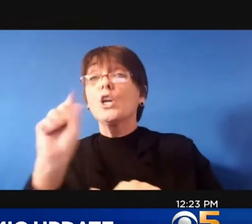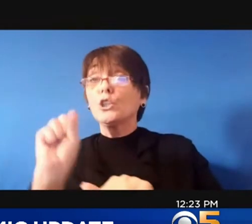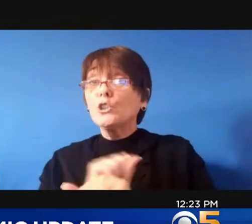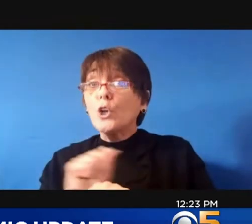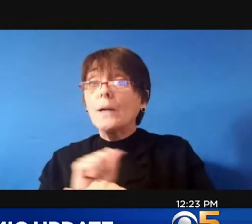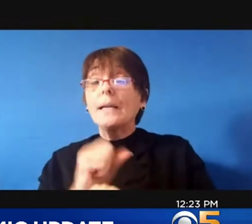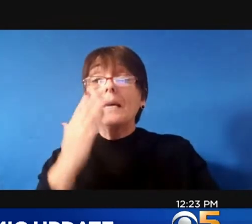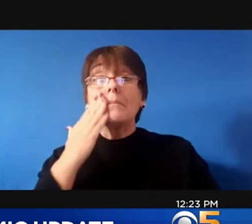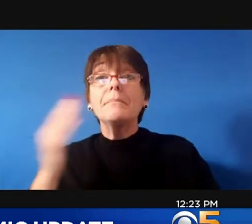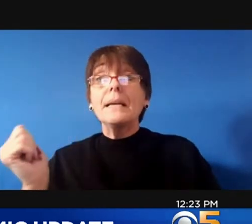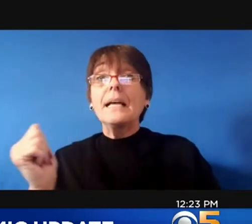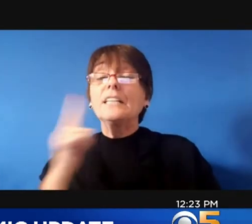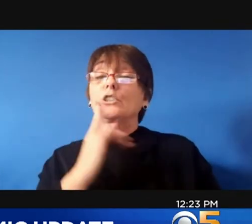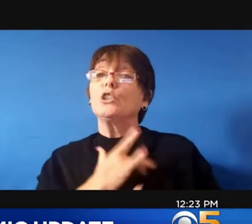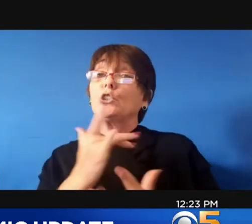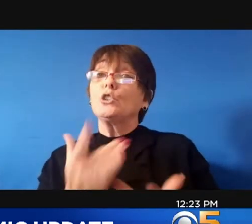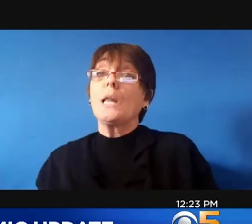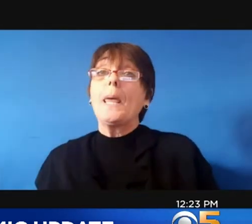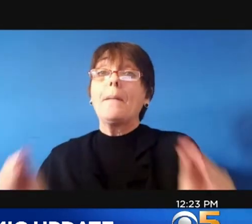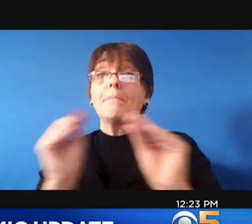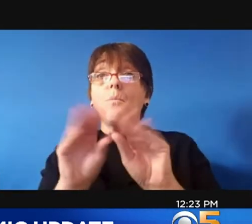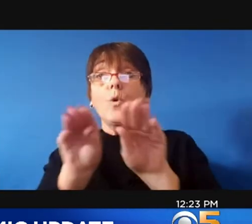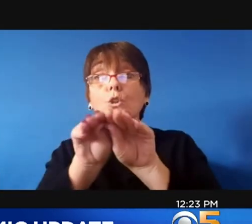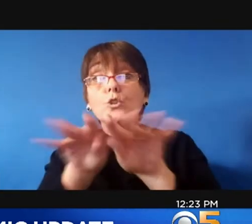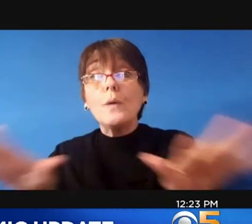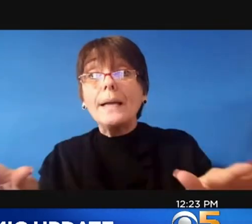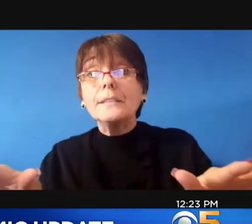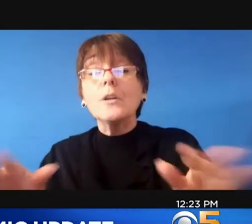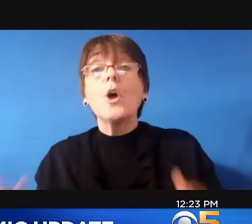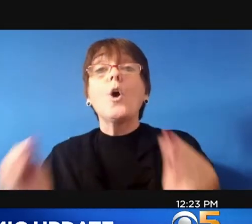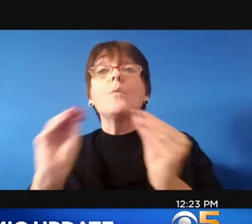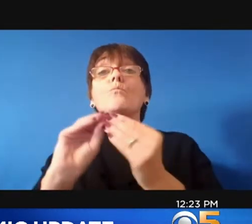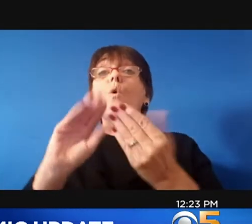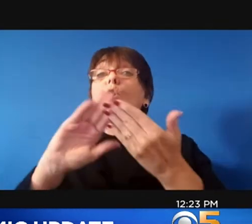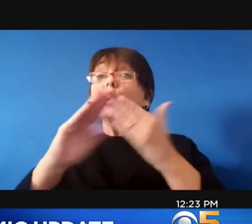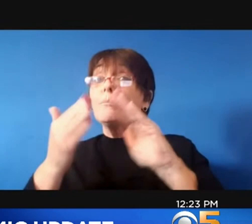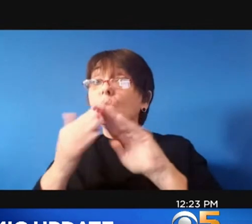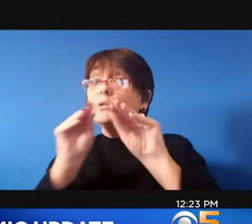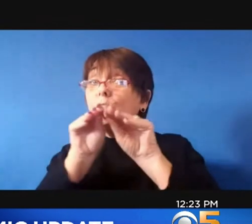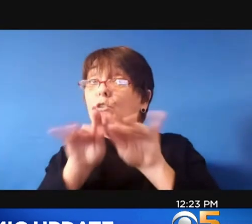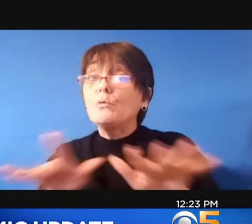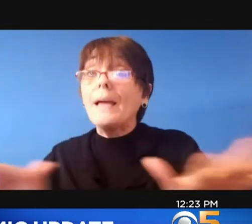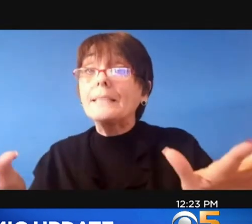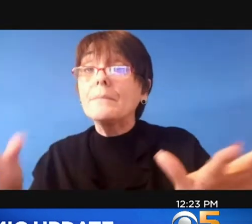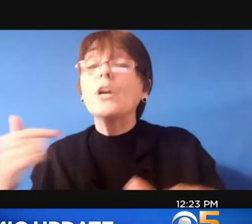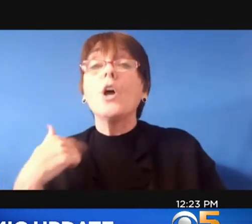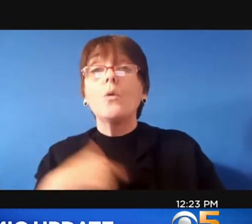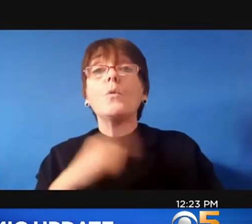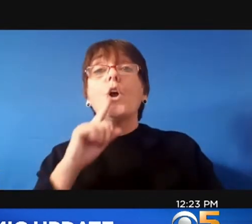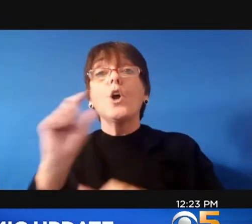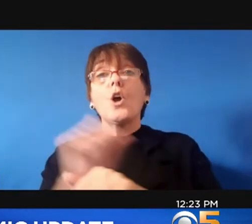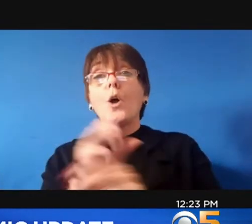TO TAKE INTO ACCOUNT CERTAIN CONDITIONS IN THE COUNTY. AND CERTAINLY BECAUSE THERE IS